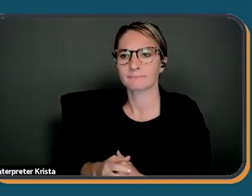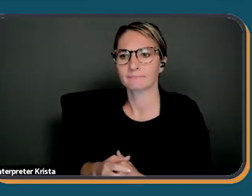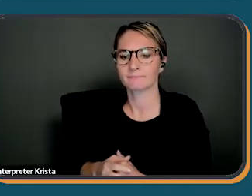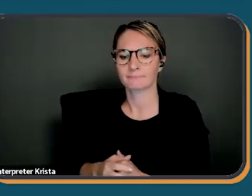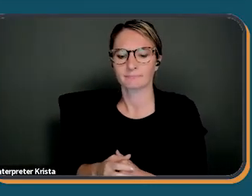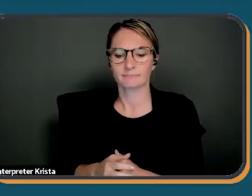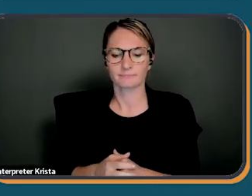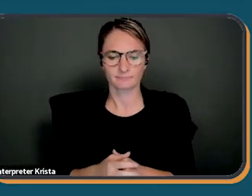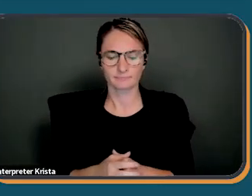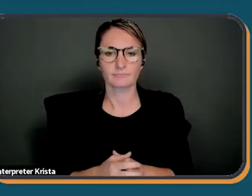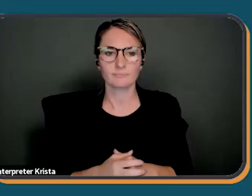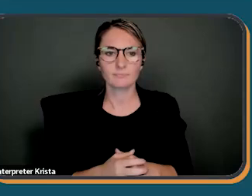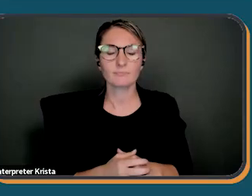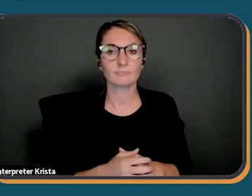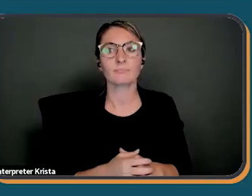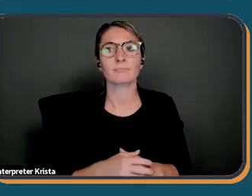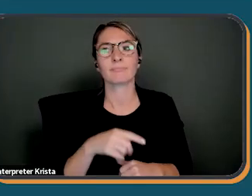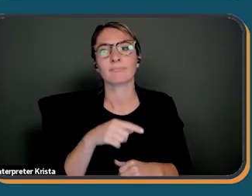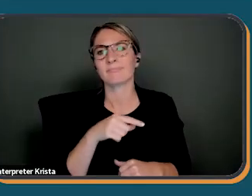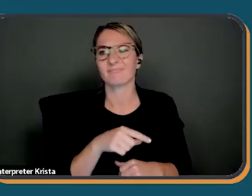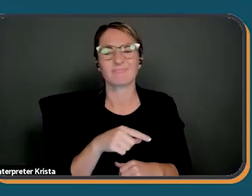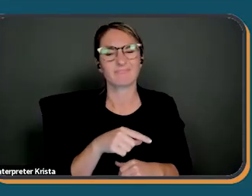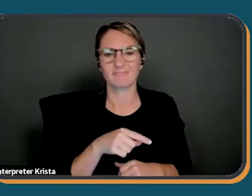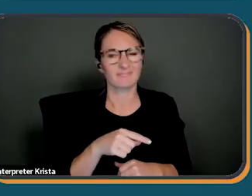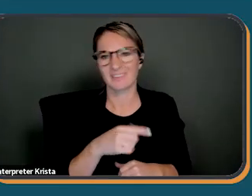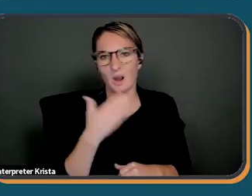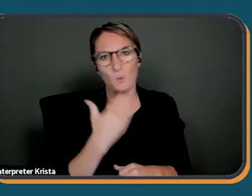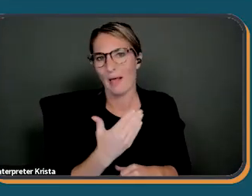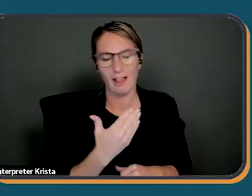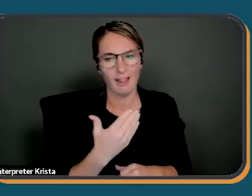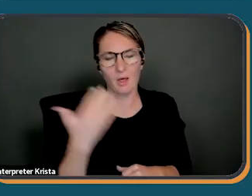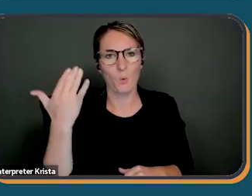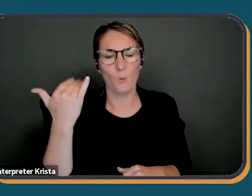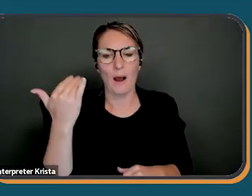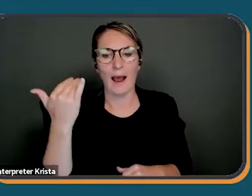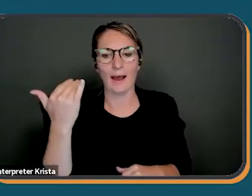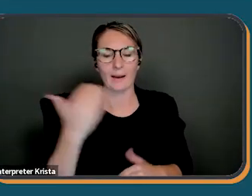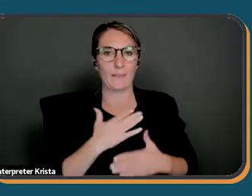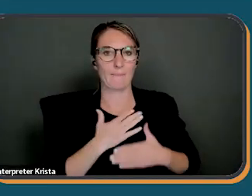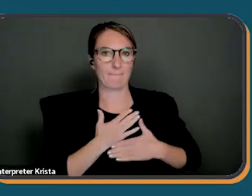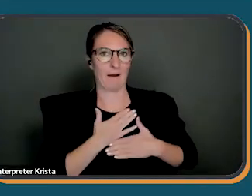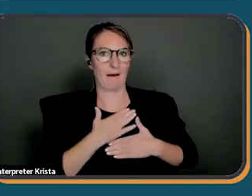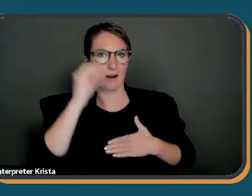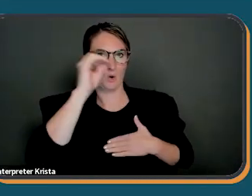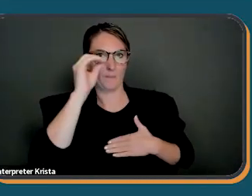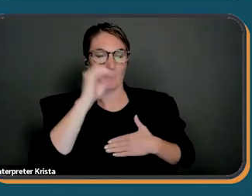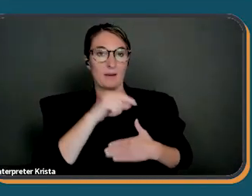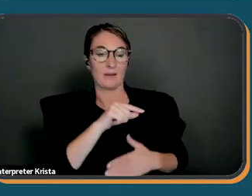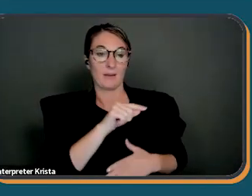Latisha Brown: It did not go so well because in my opinion